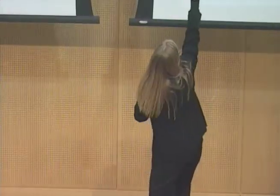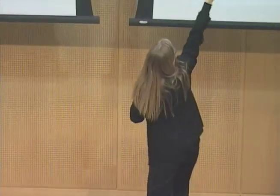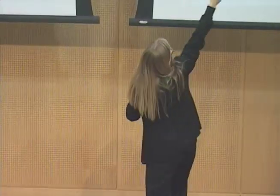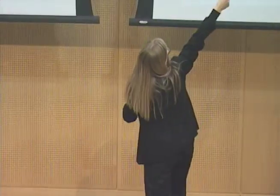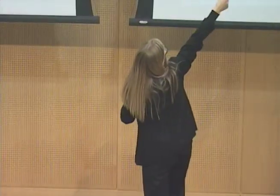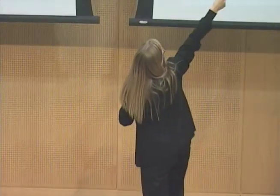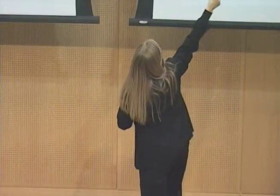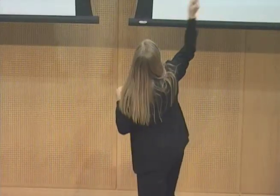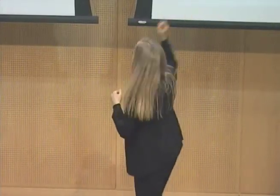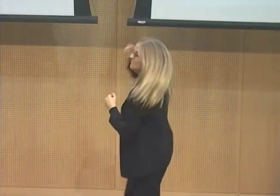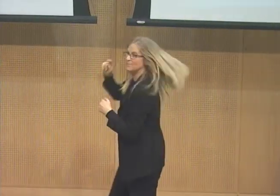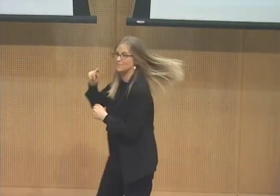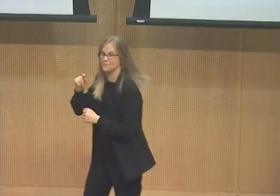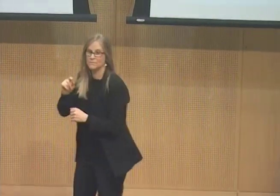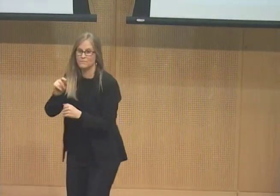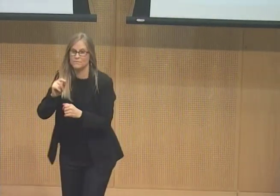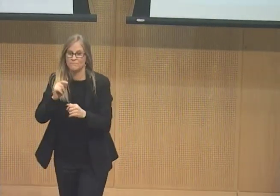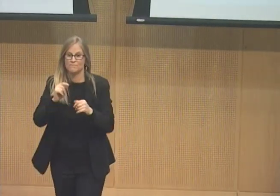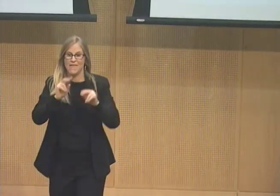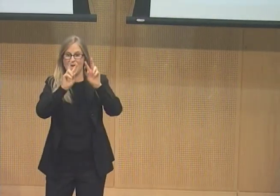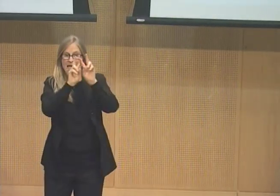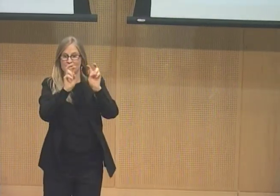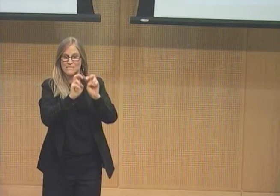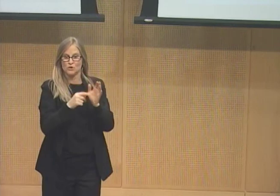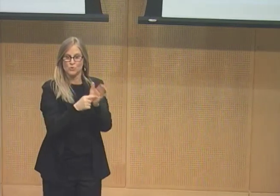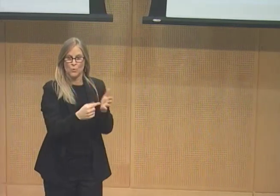Here it is in a graph form.